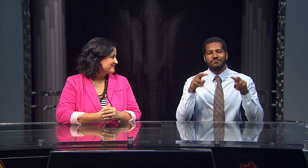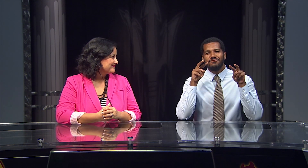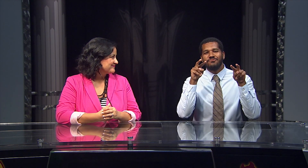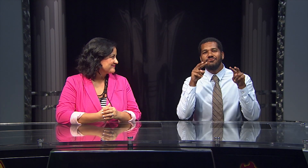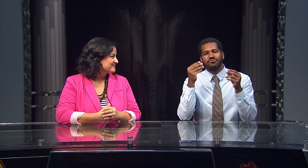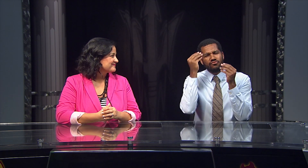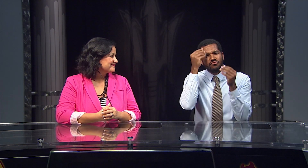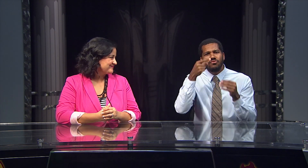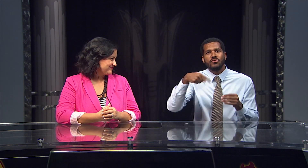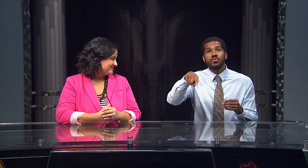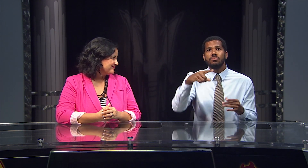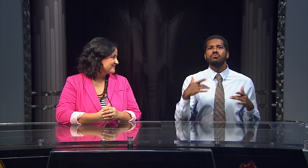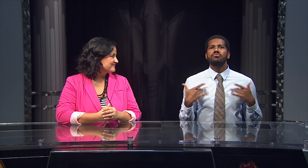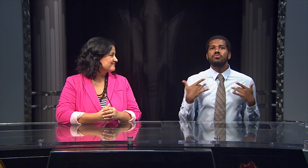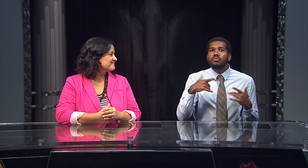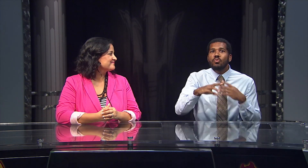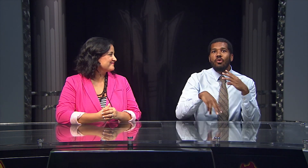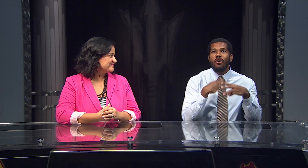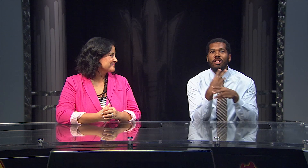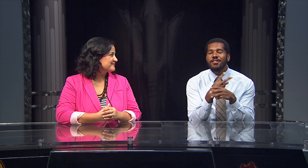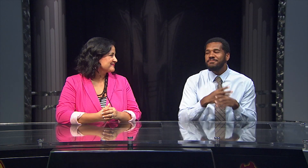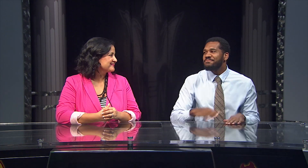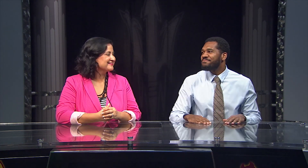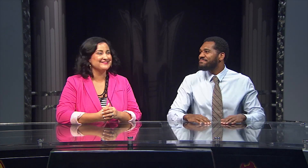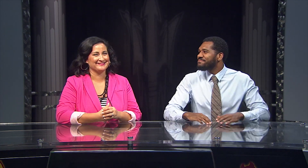to keeping you up to date on what’s happening around the world.